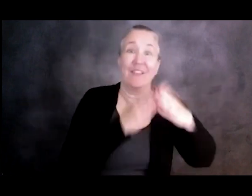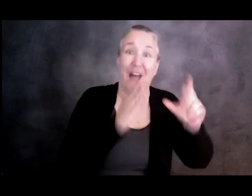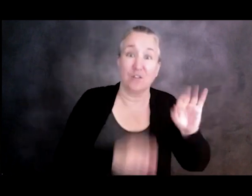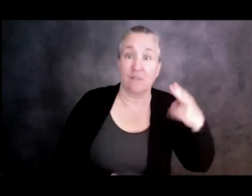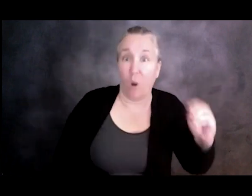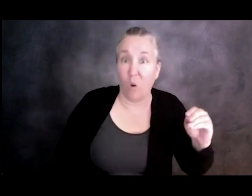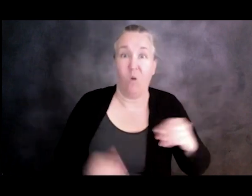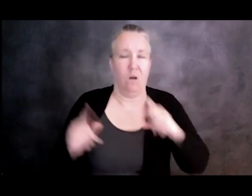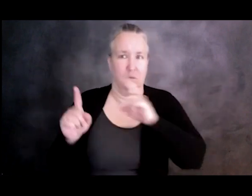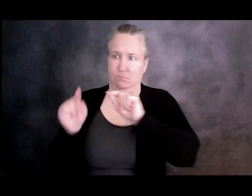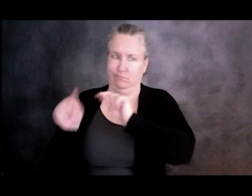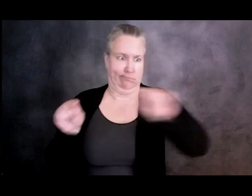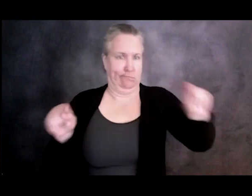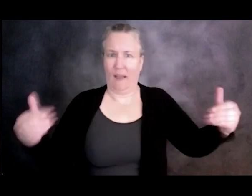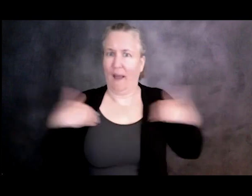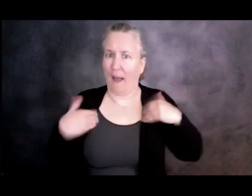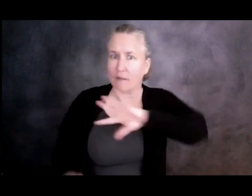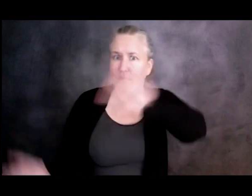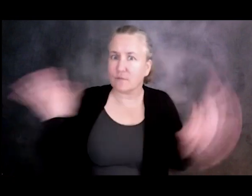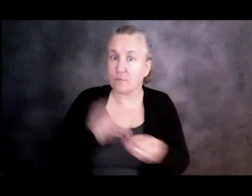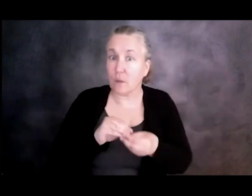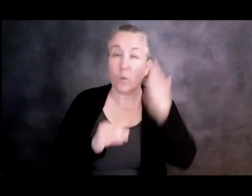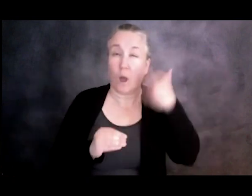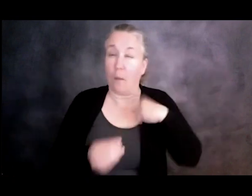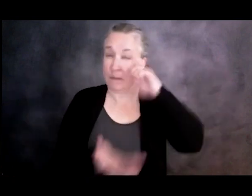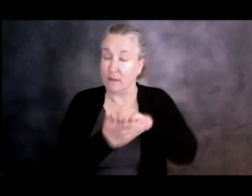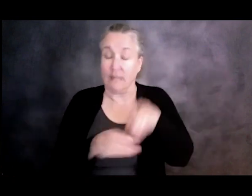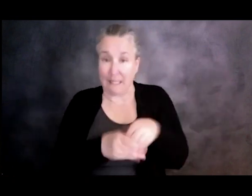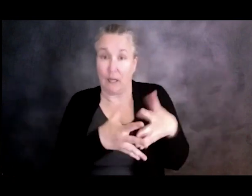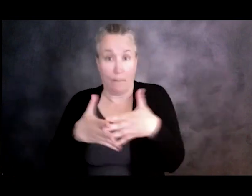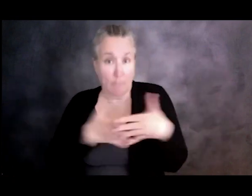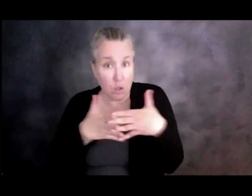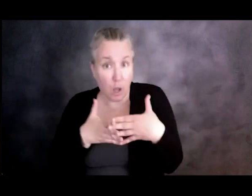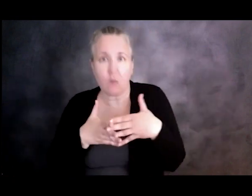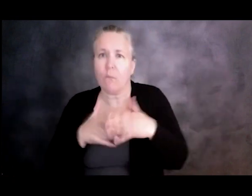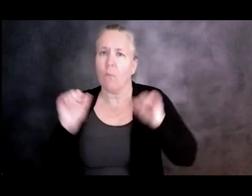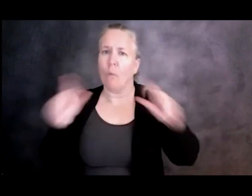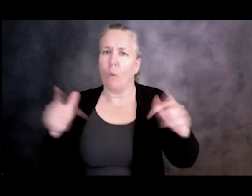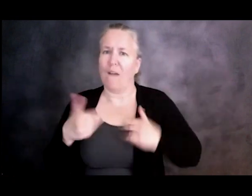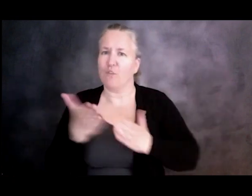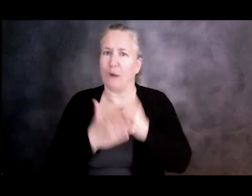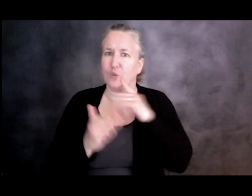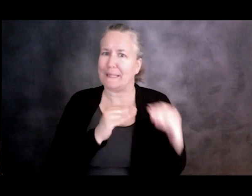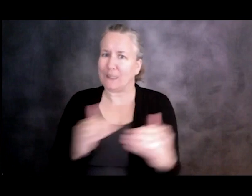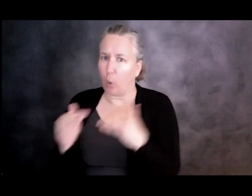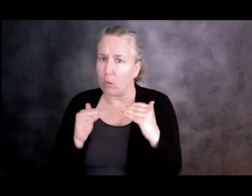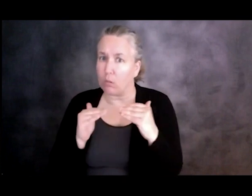Because I believe in an America, everyone has the right to be equal, which means everyone has the right